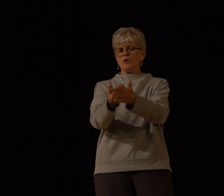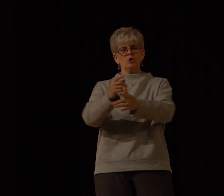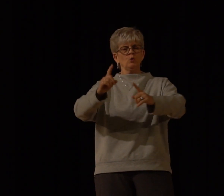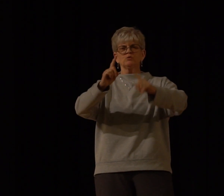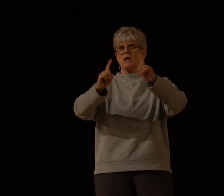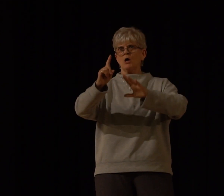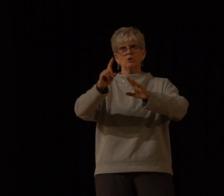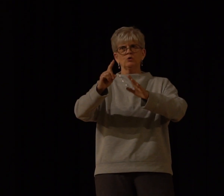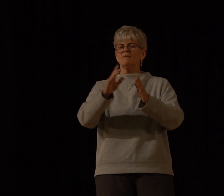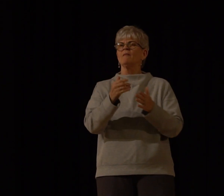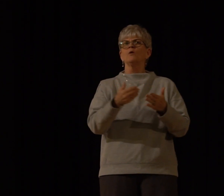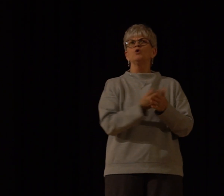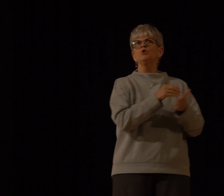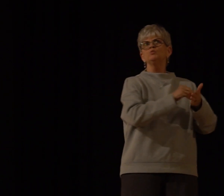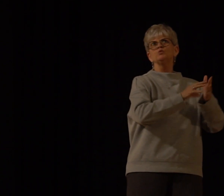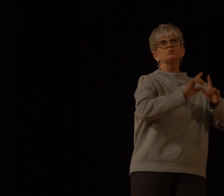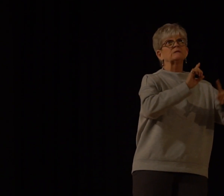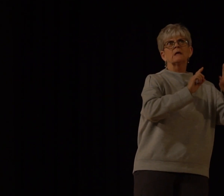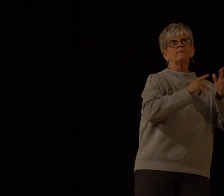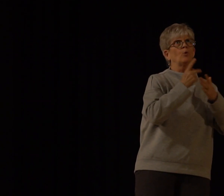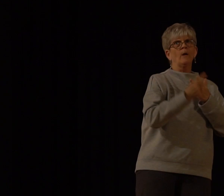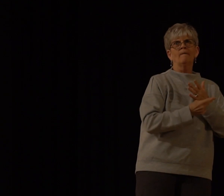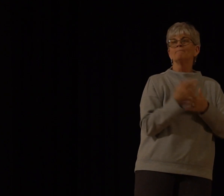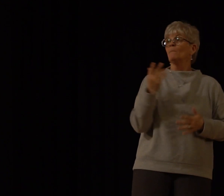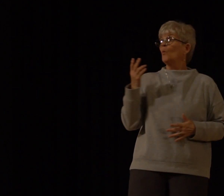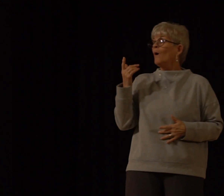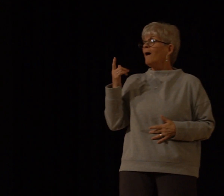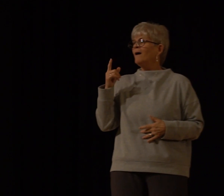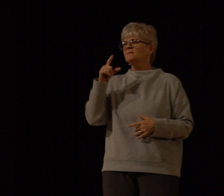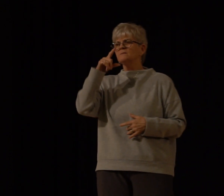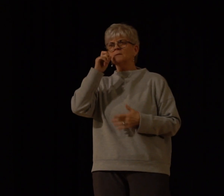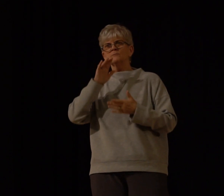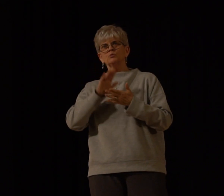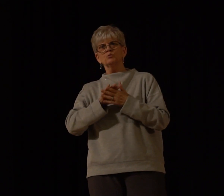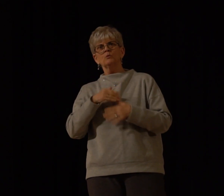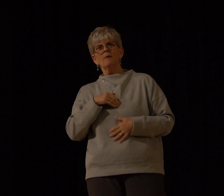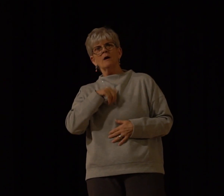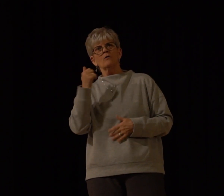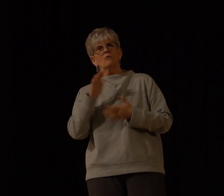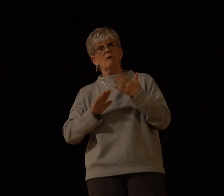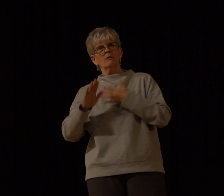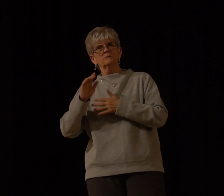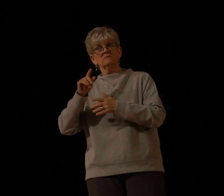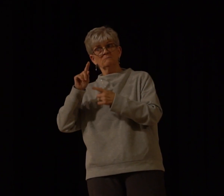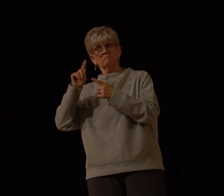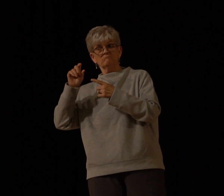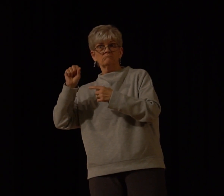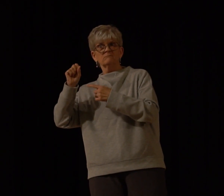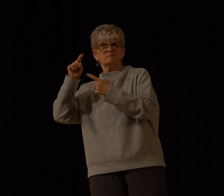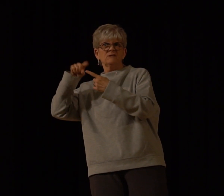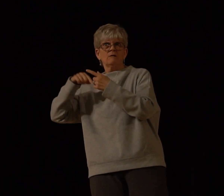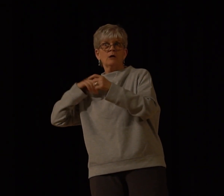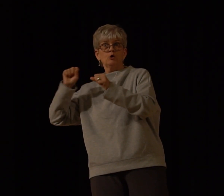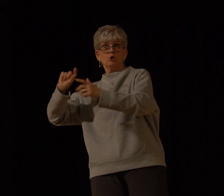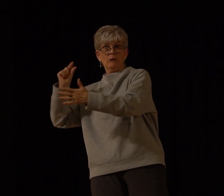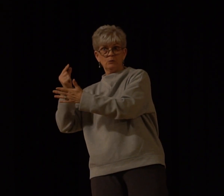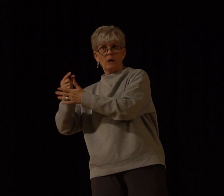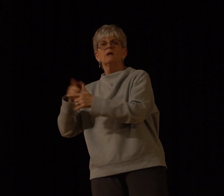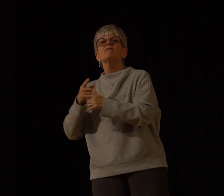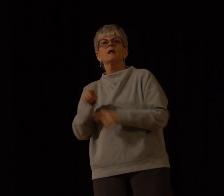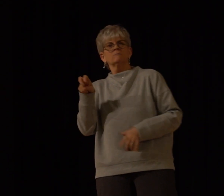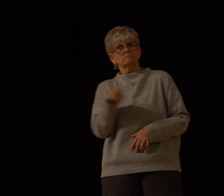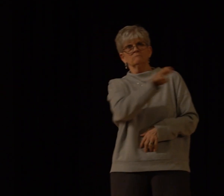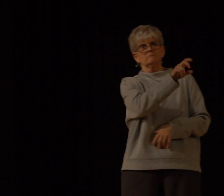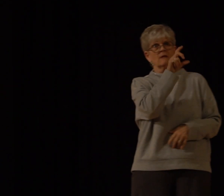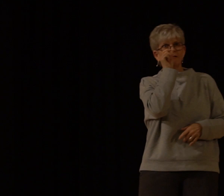I had to learn. They didn't have the new student signing program at that time.